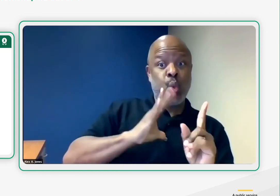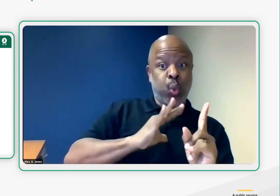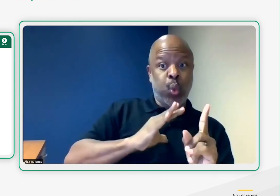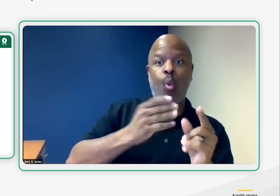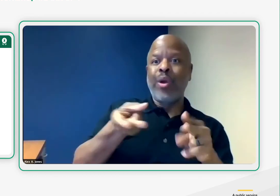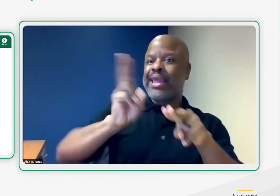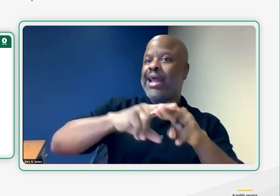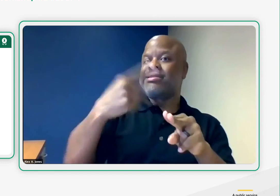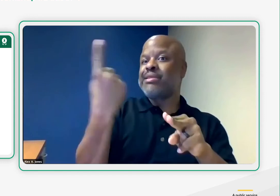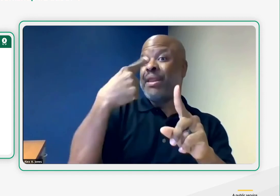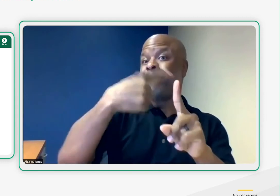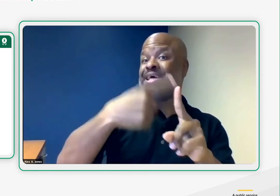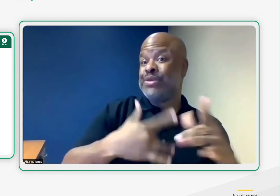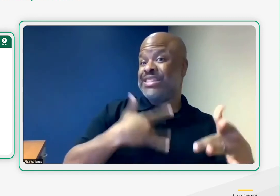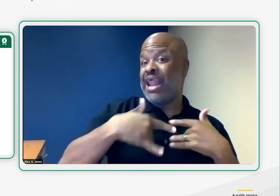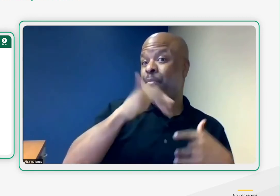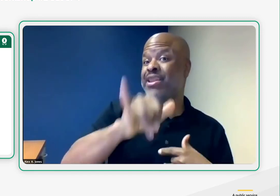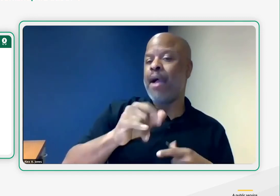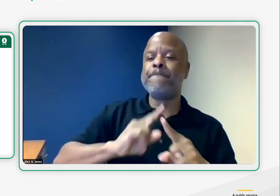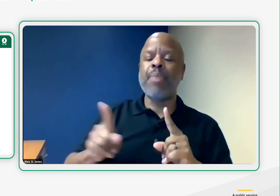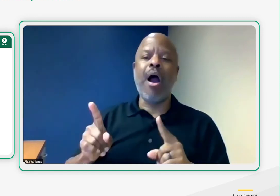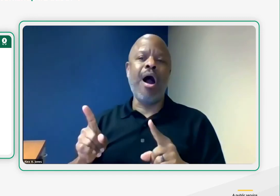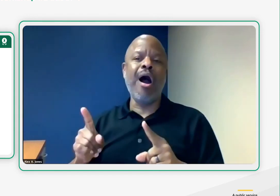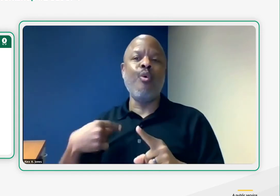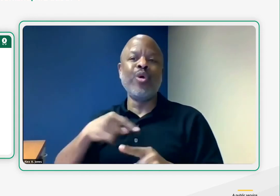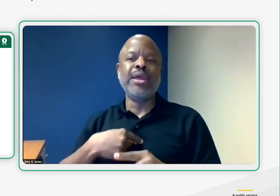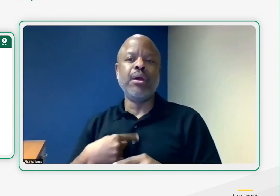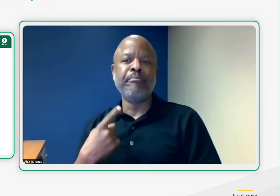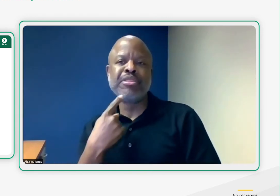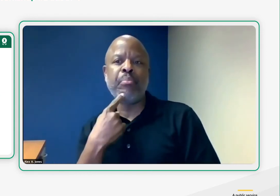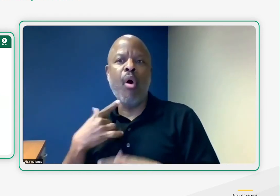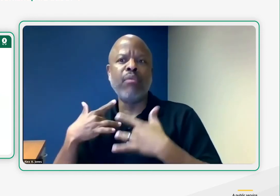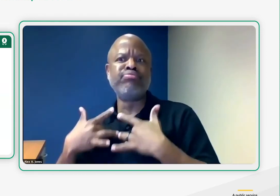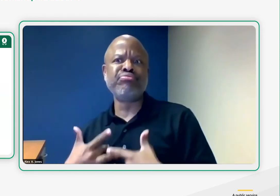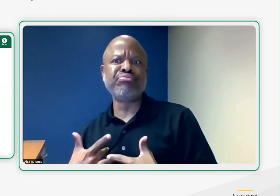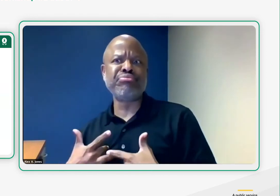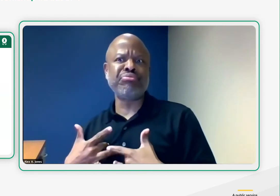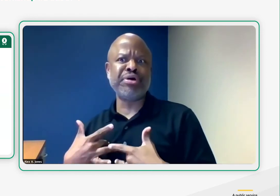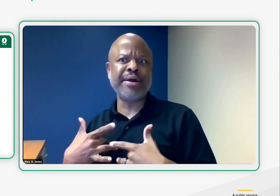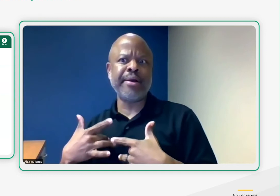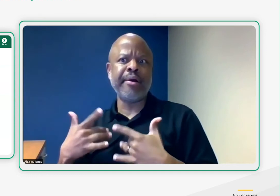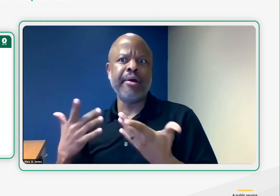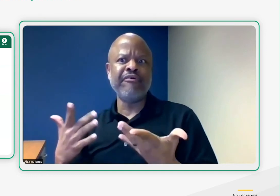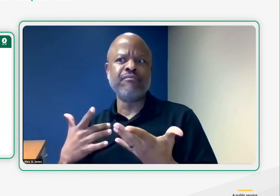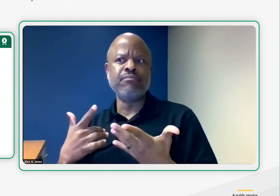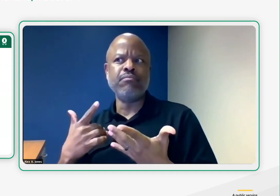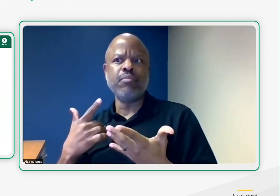accepting a loss because we feel that it's ultimately going to improve it. So, that way, we can save ourselves from that disappointment,